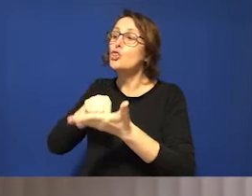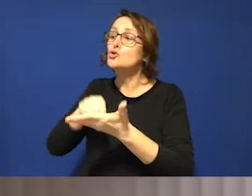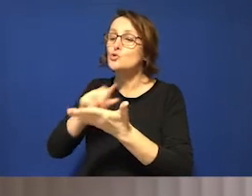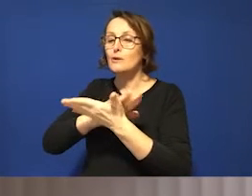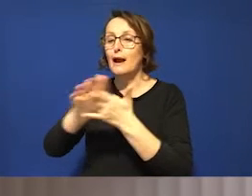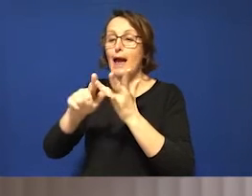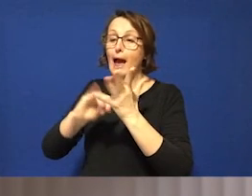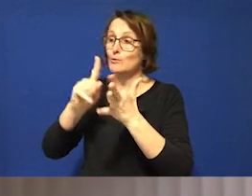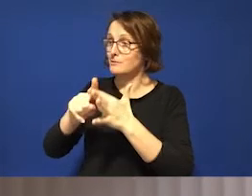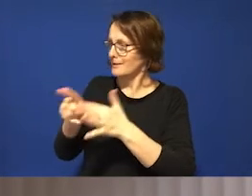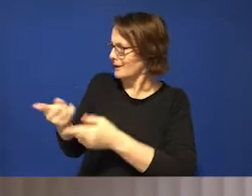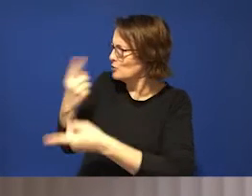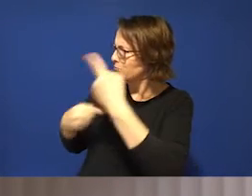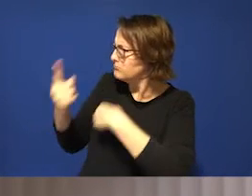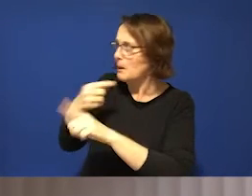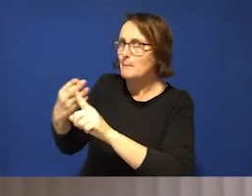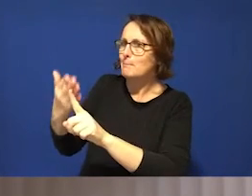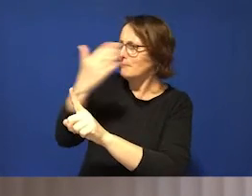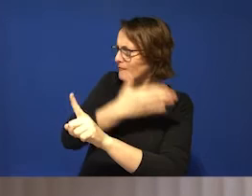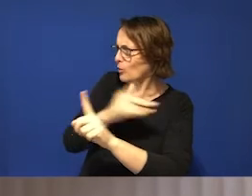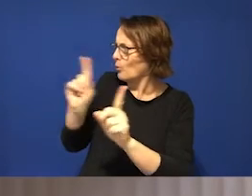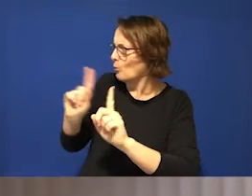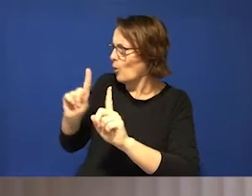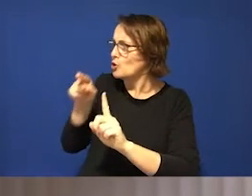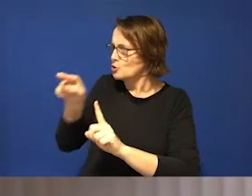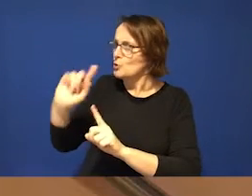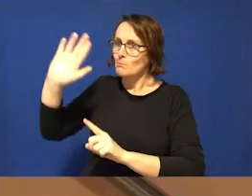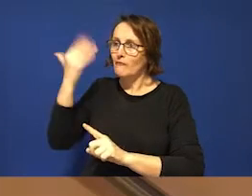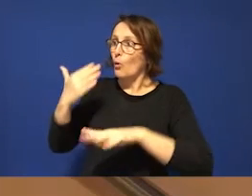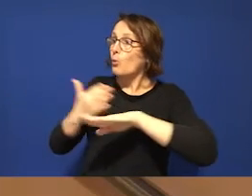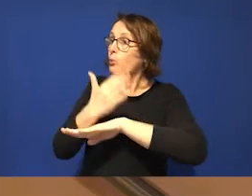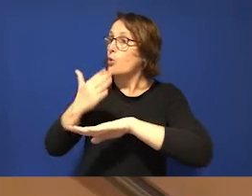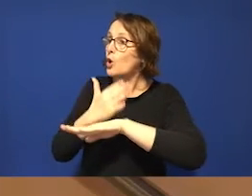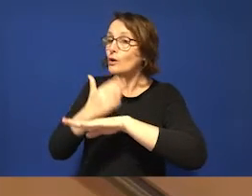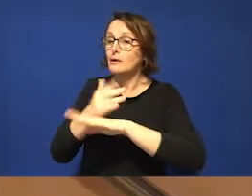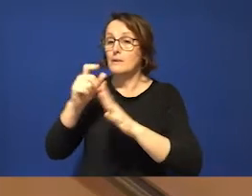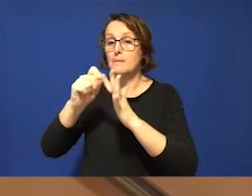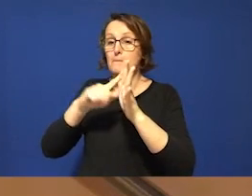Can you paint a brief picture of what it was like to be a parliamentarian working in the chook house